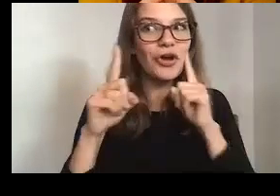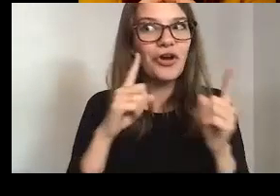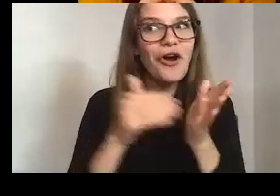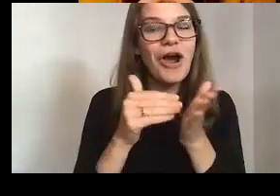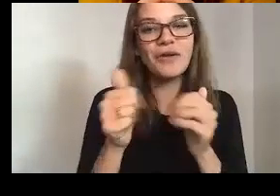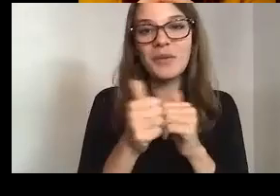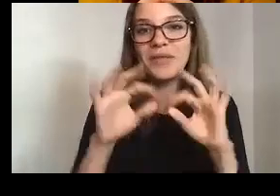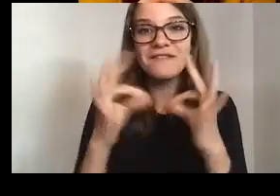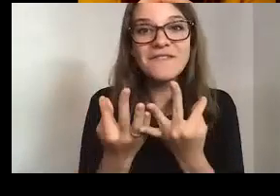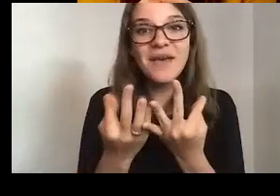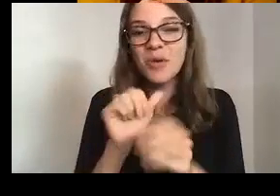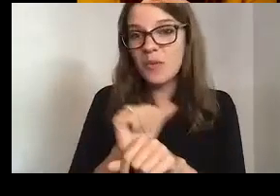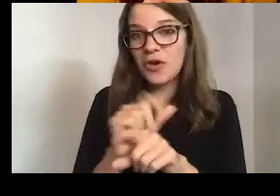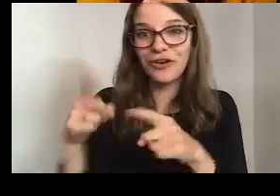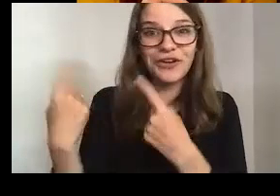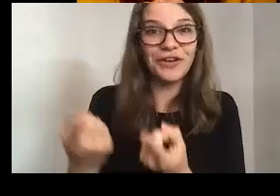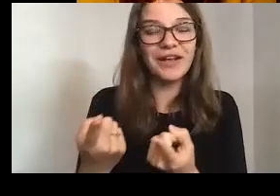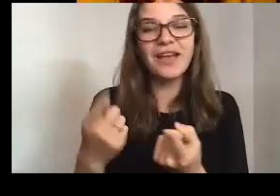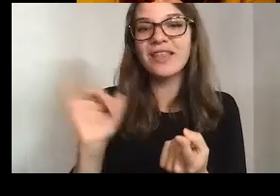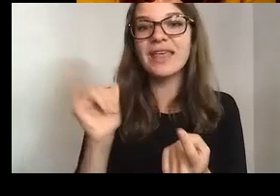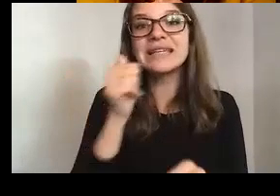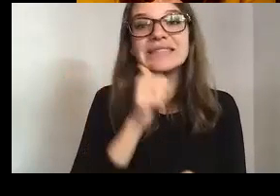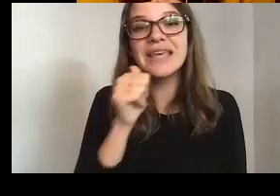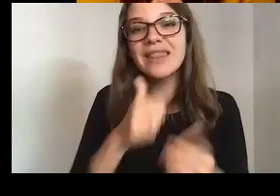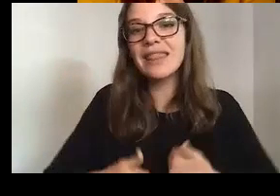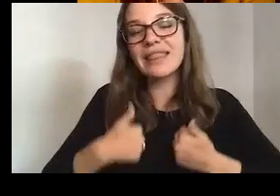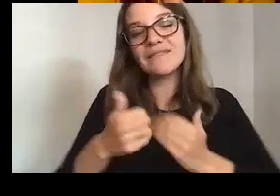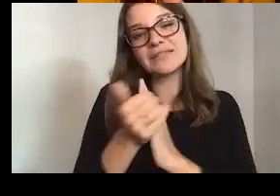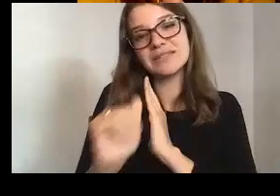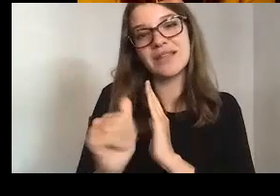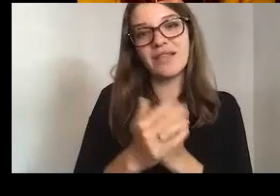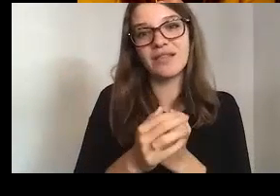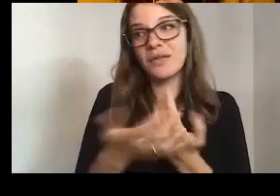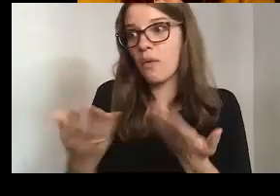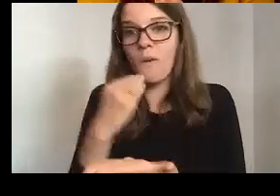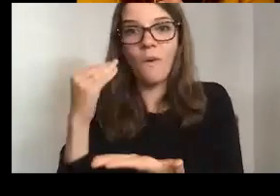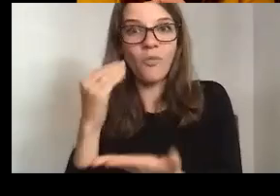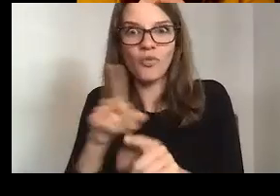families on is things like daily living skills so being at home really lends itself to being able